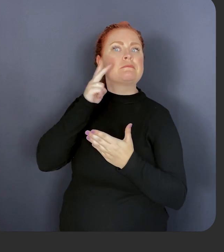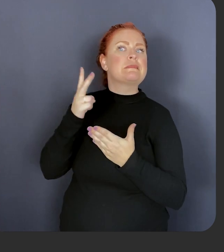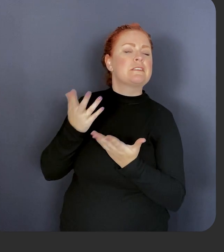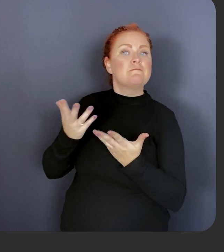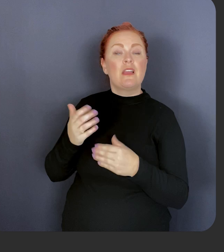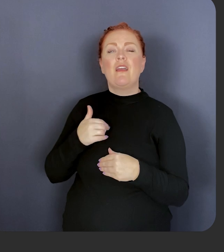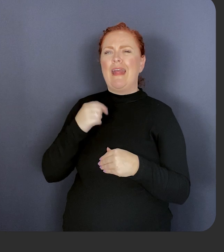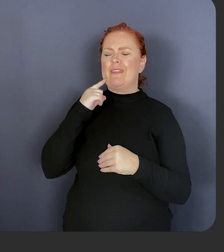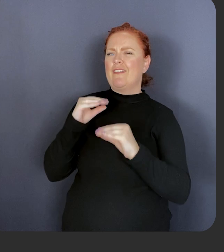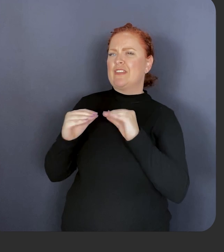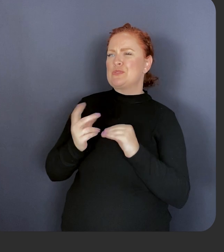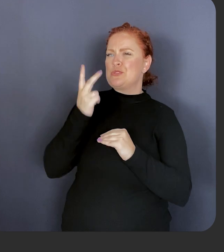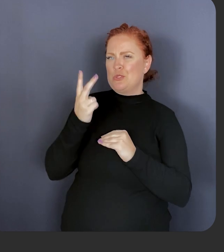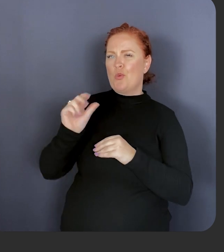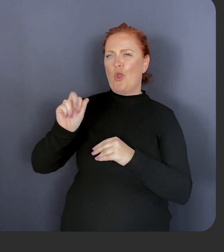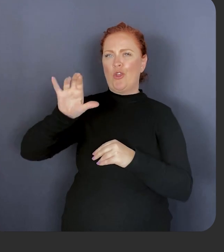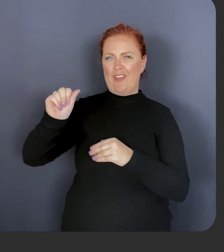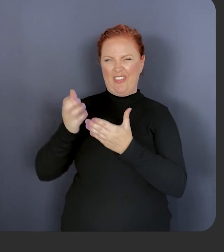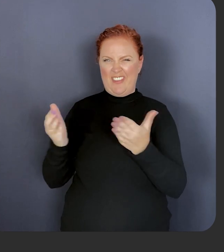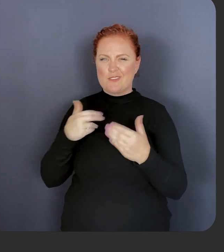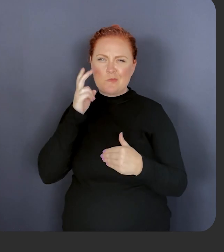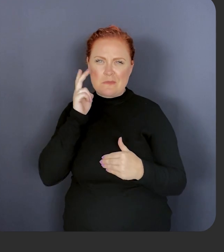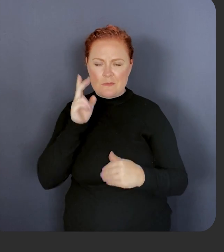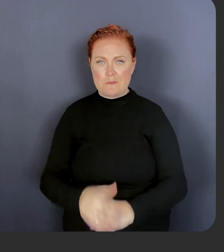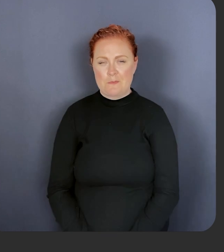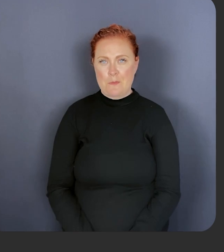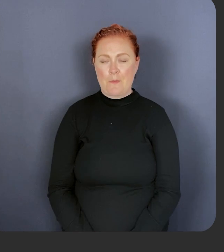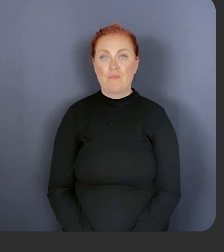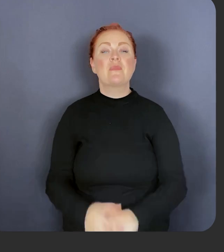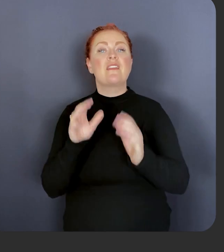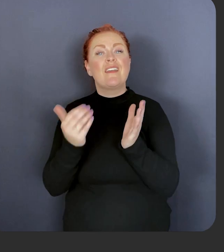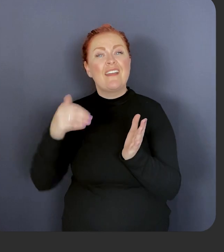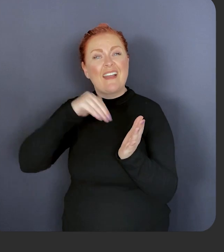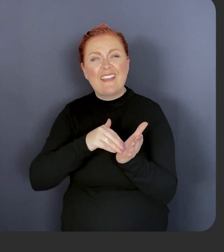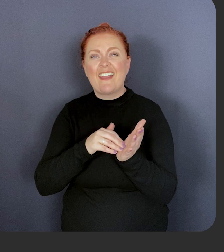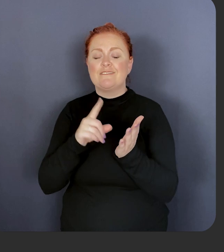And I fixed two things with ARIA now, so I should see that fix. And again, this is pretty intuitive.